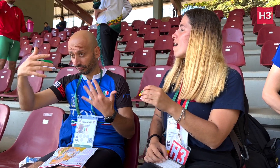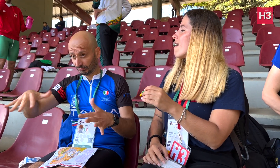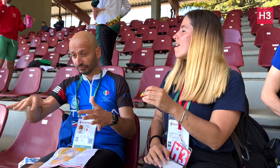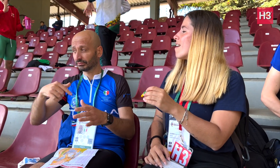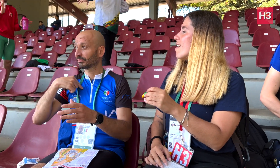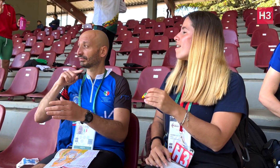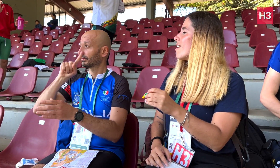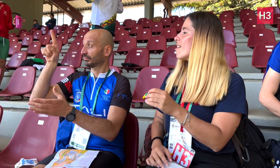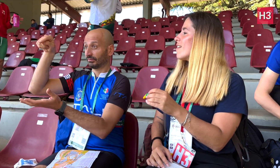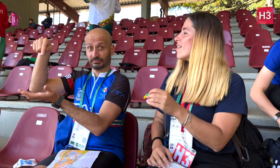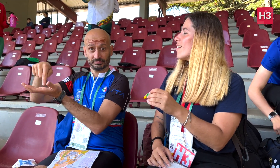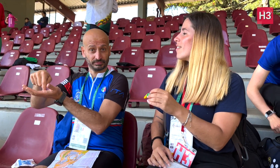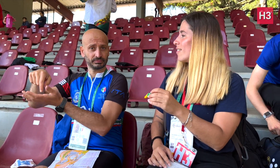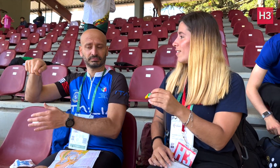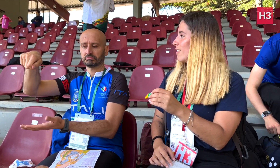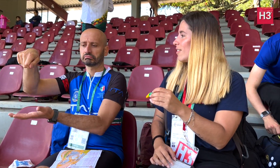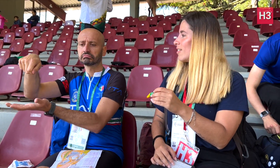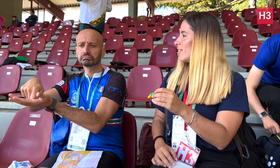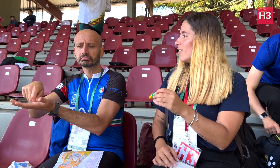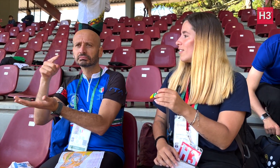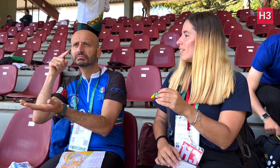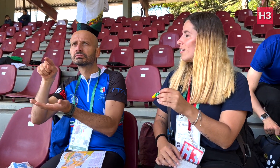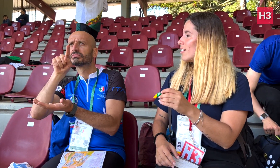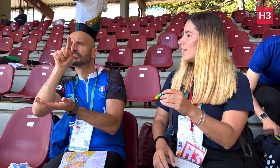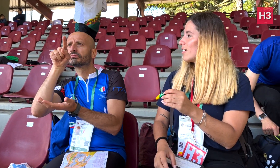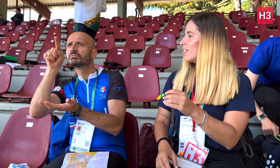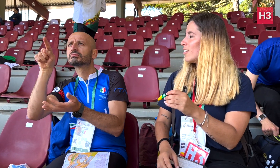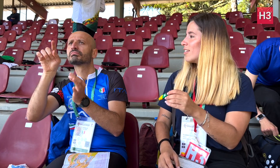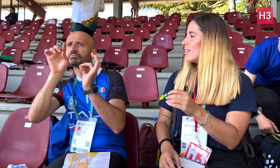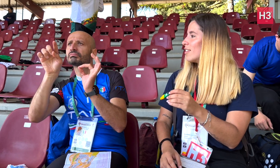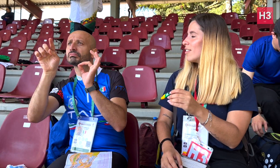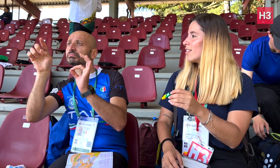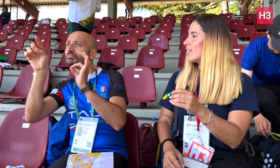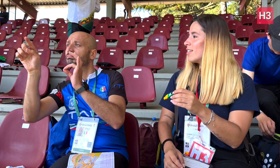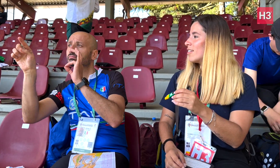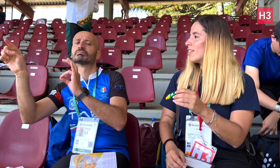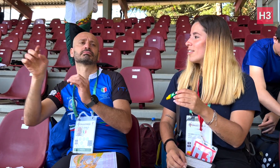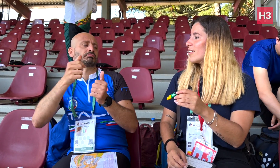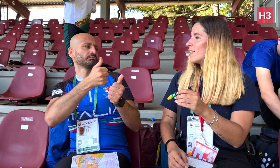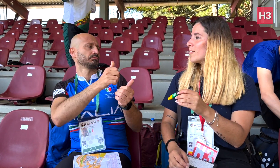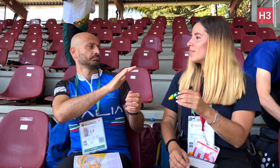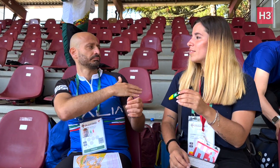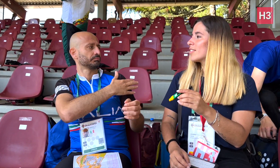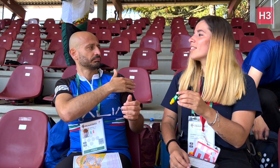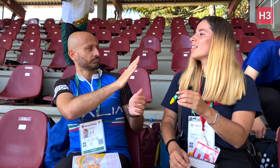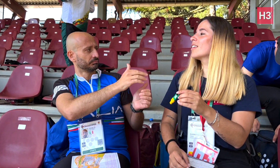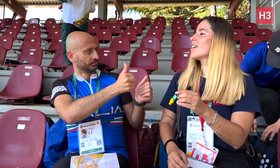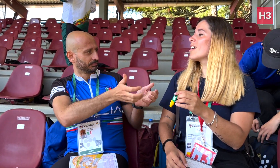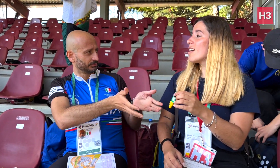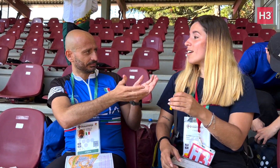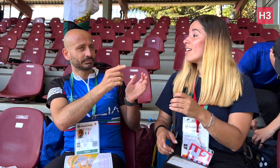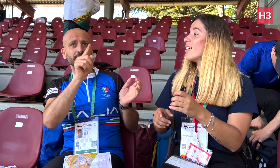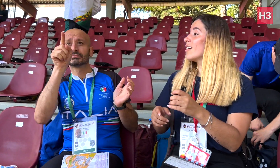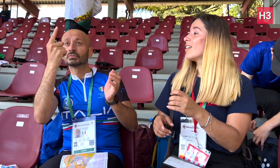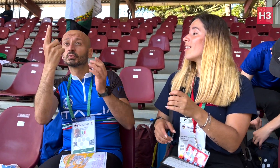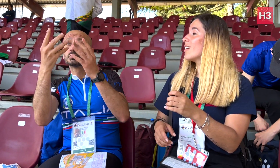and once you've finished and downloaded your data, it’ll show up at the station where you get a result showing all your times